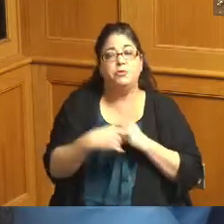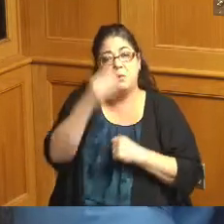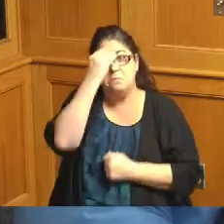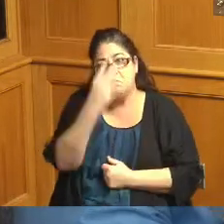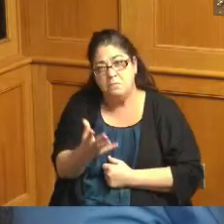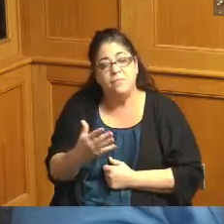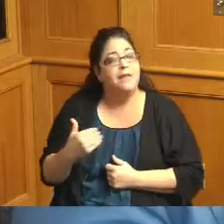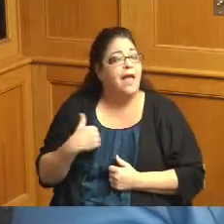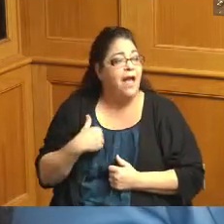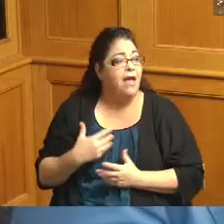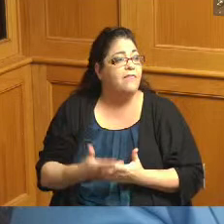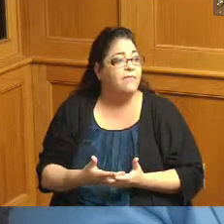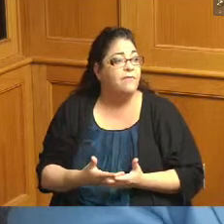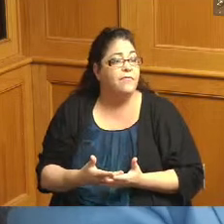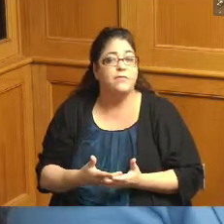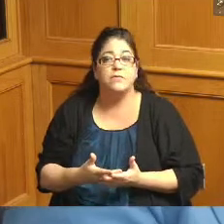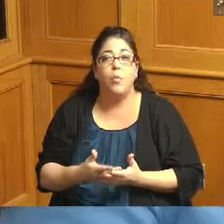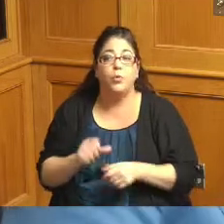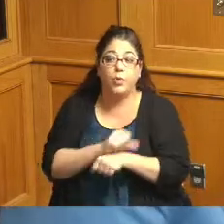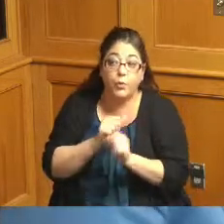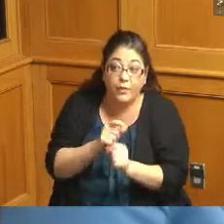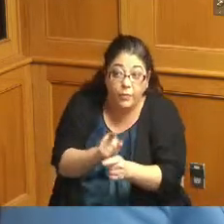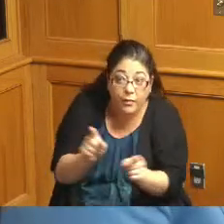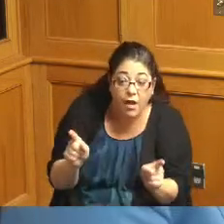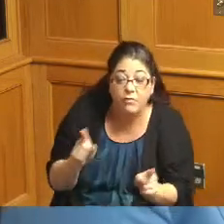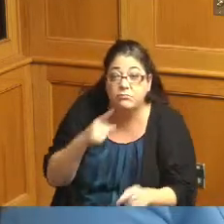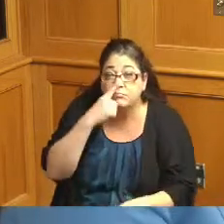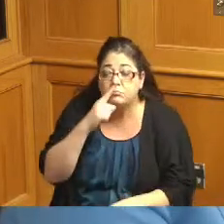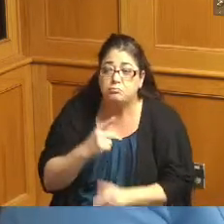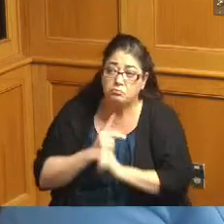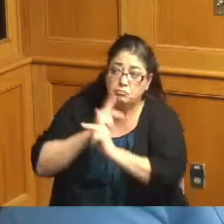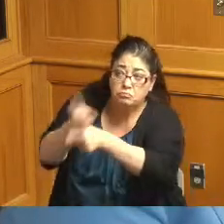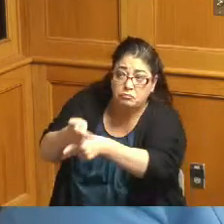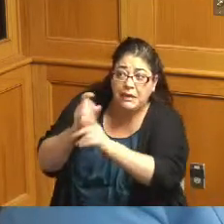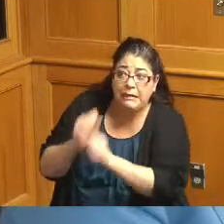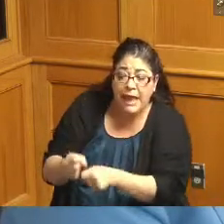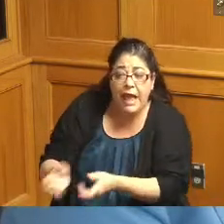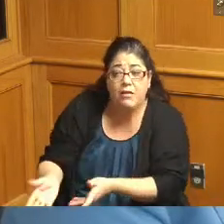certainly wanted to work with you all and you could have it and do what you need to do for that